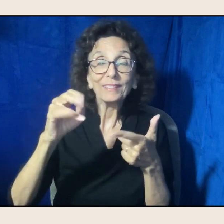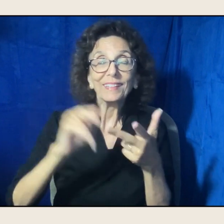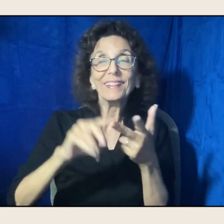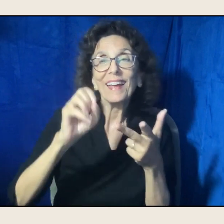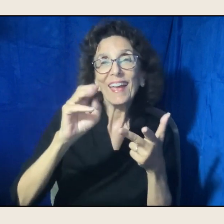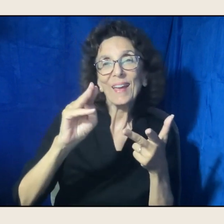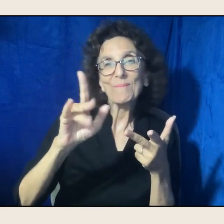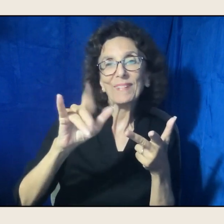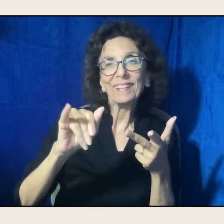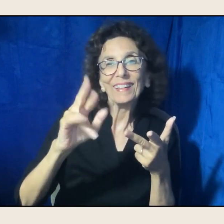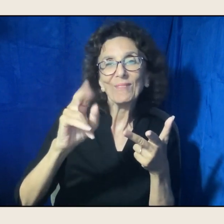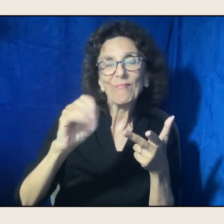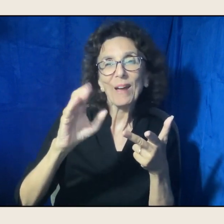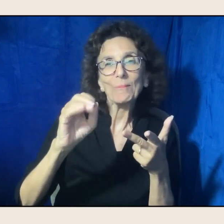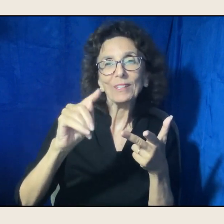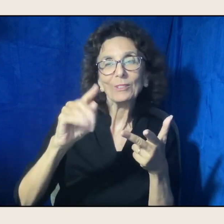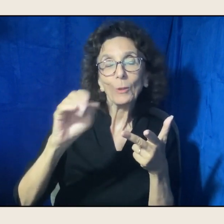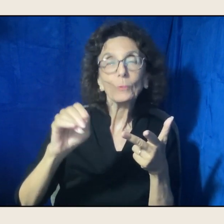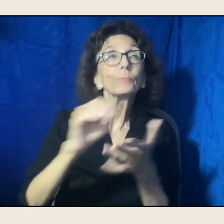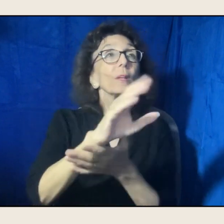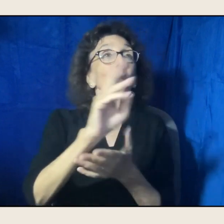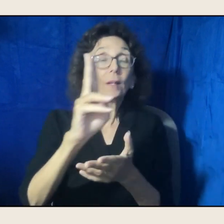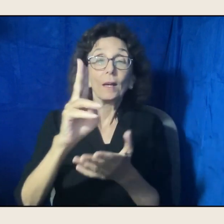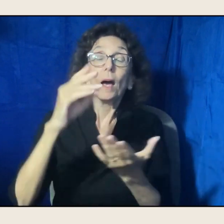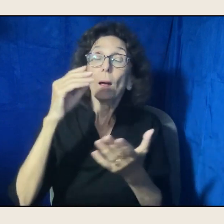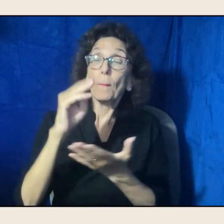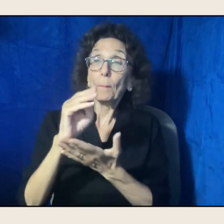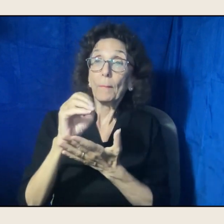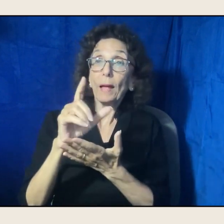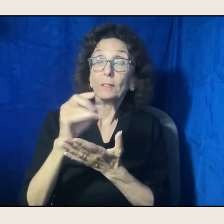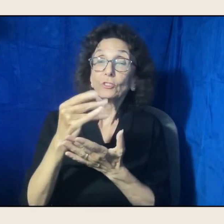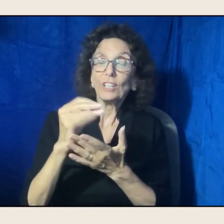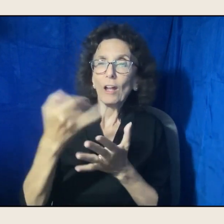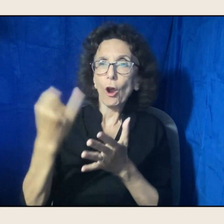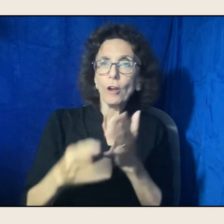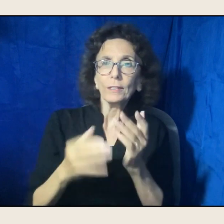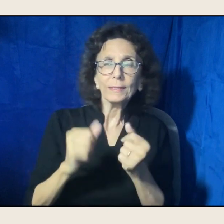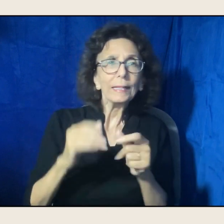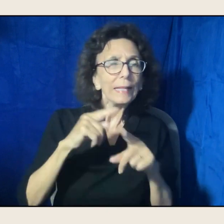whose work often depends on multidisciplinary, collaborative teamwork and enlists science